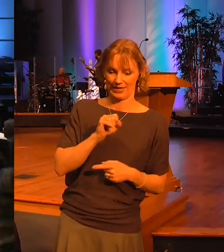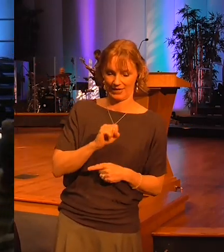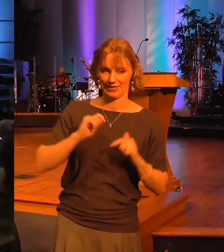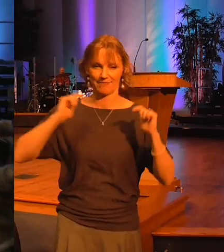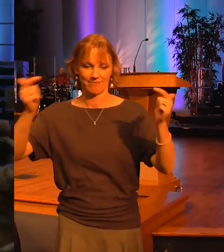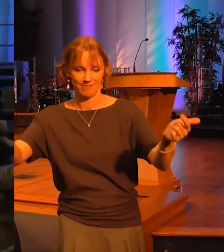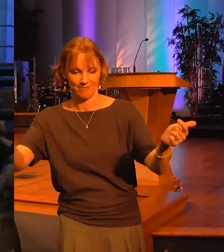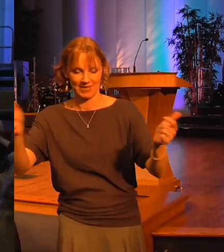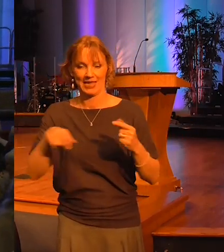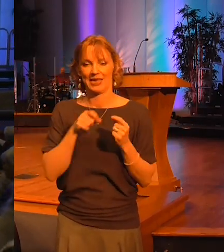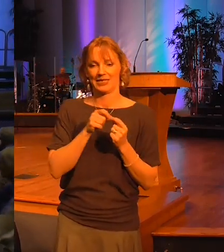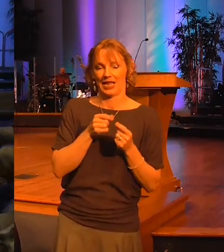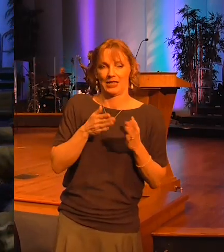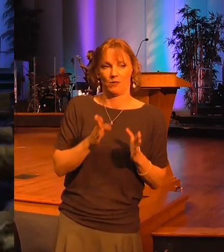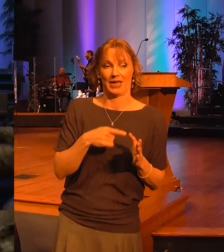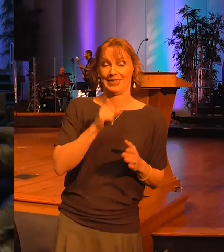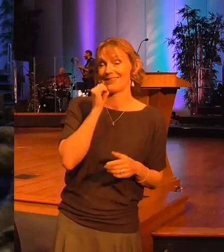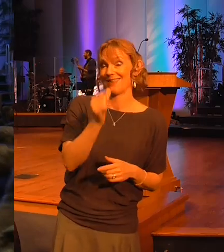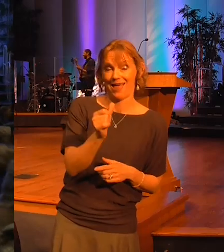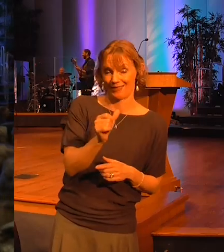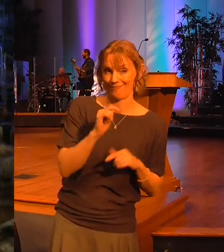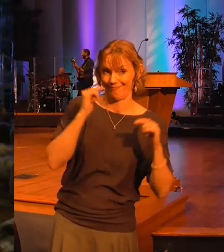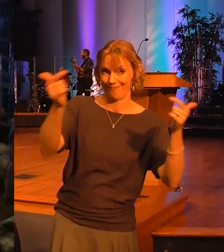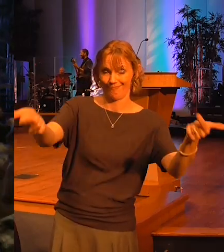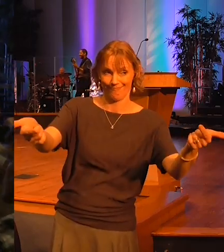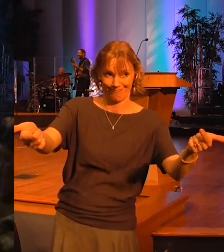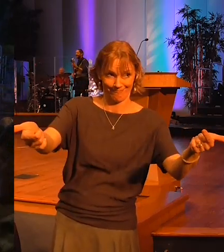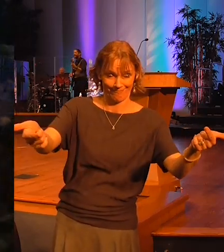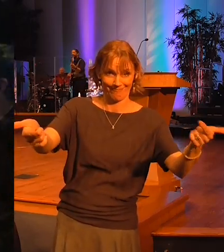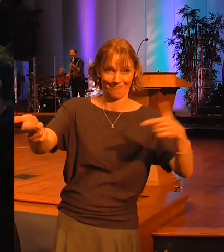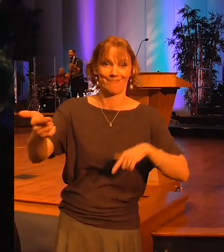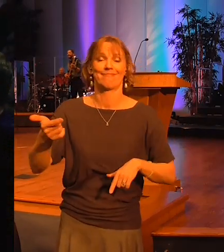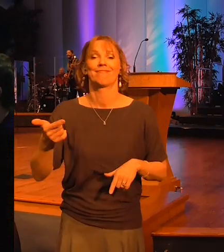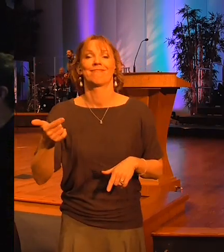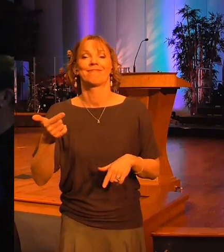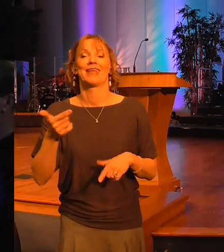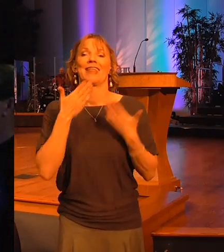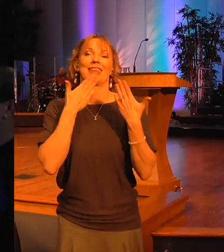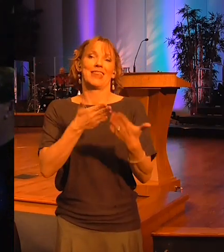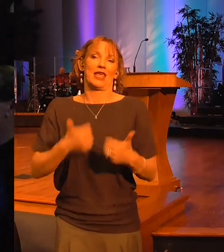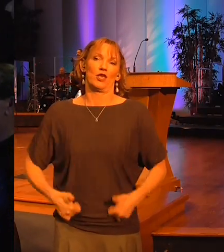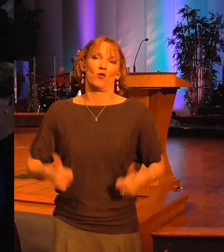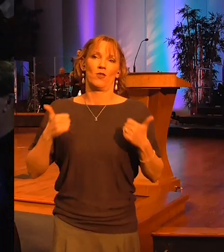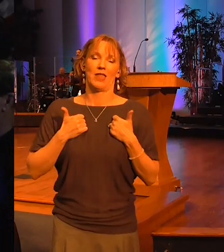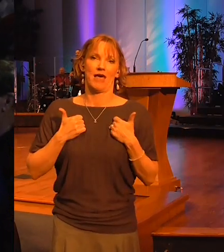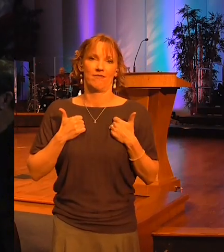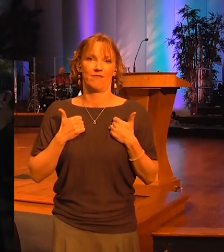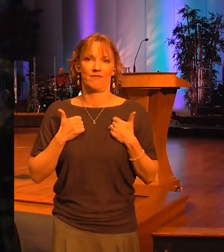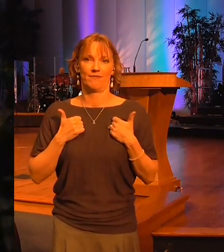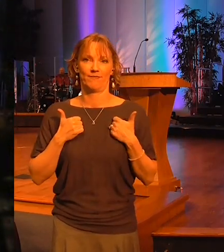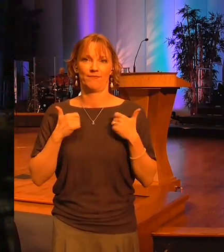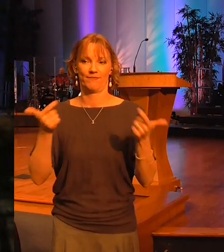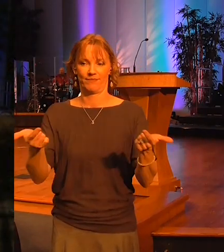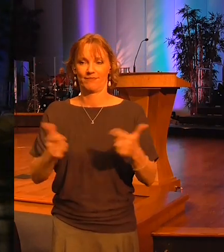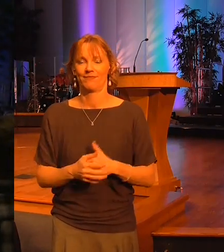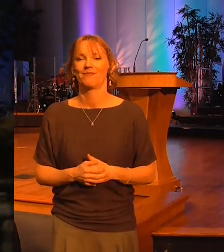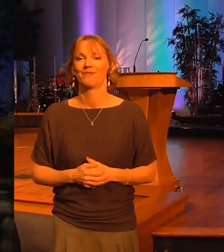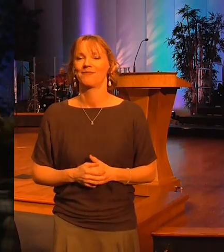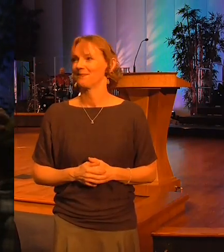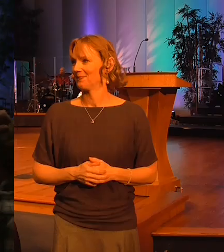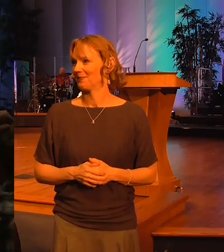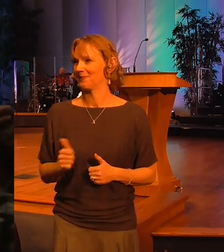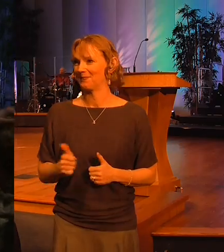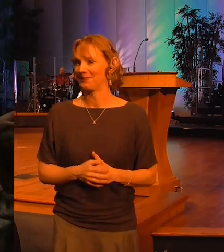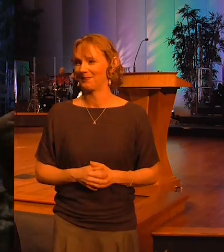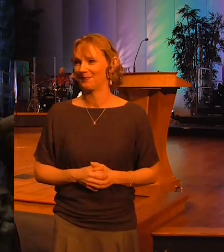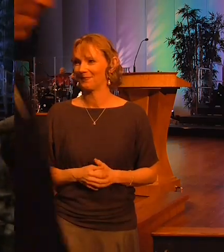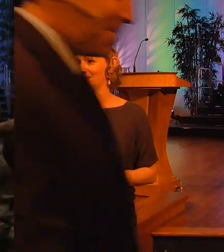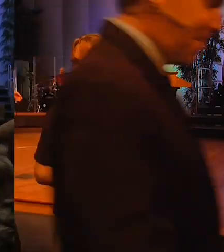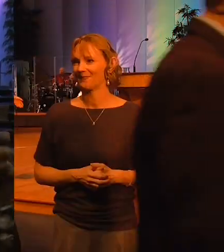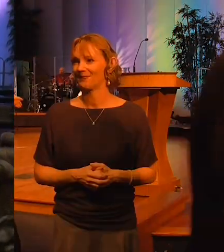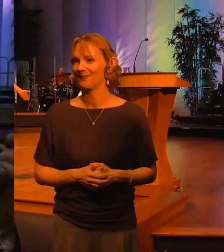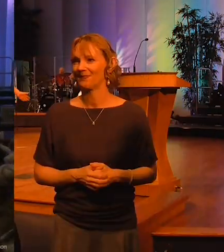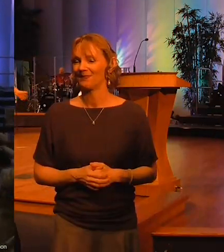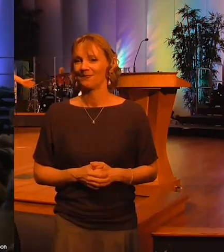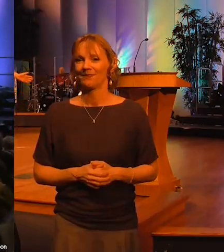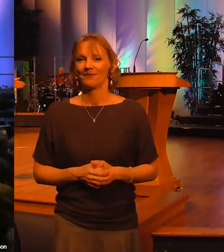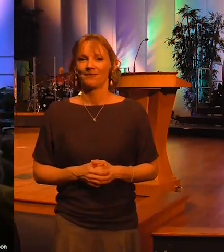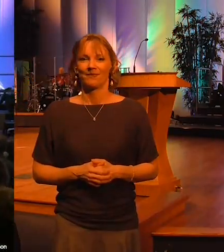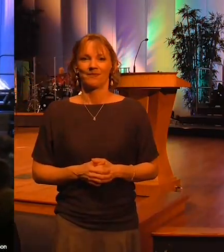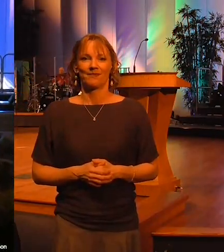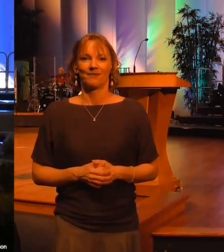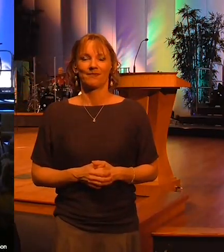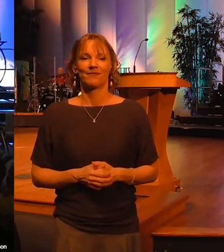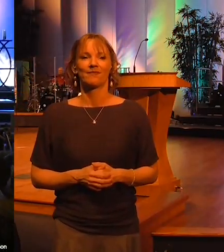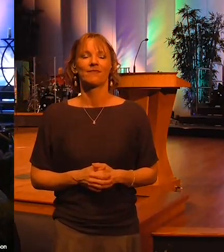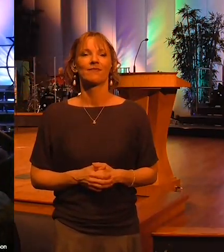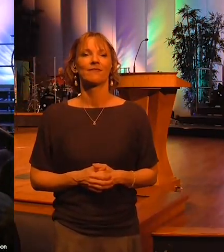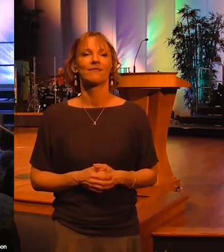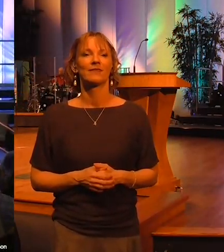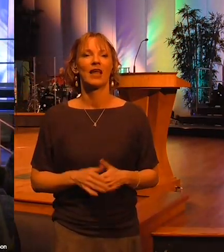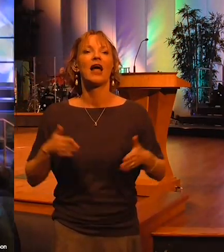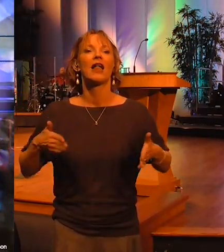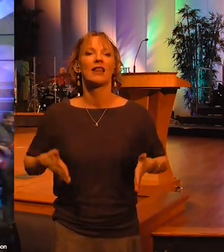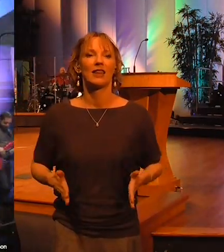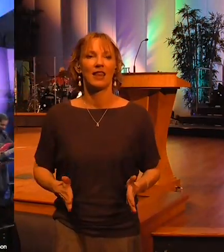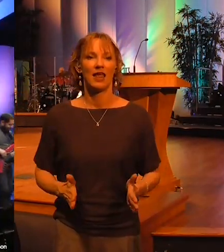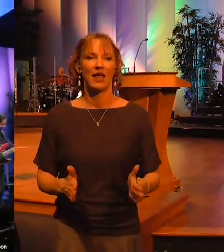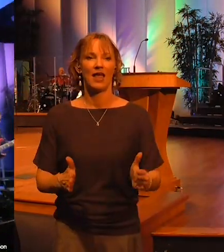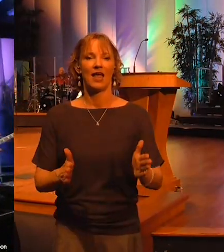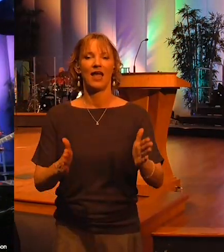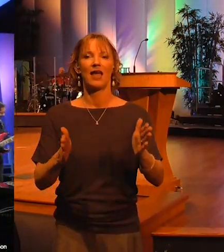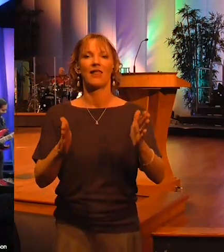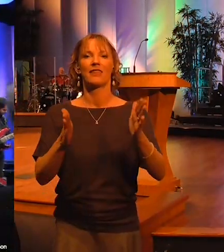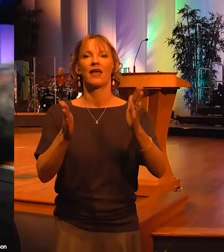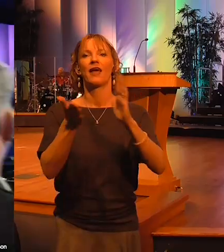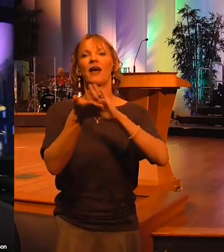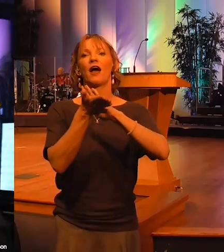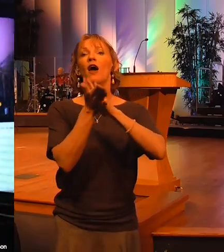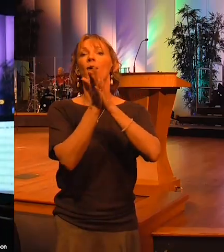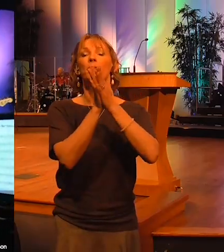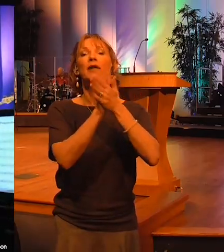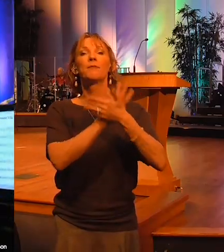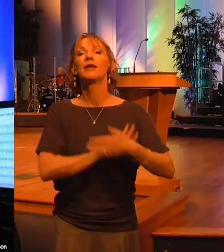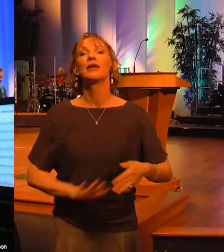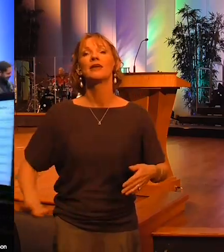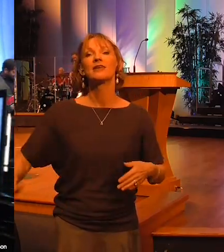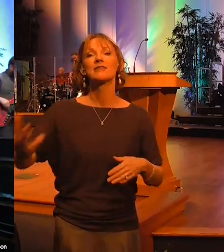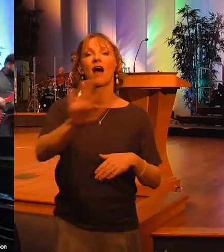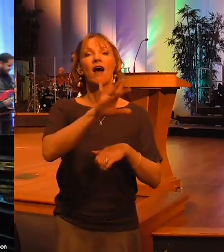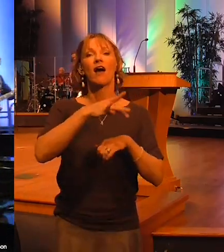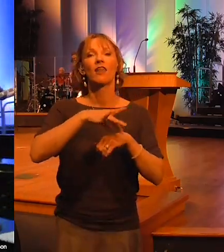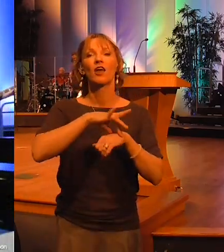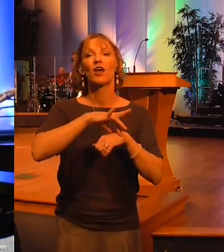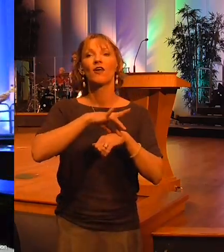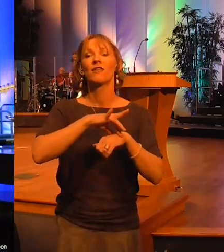is and just the way it is not just the way that it is not thank you life thank you life